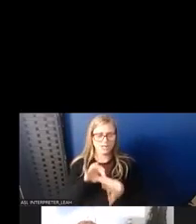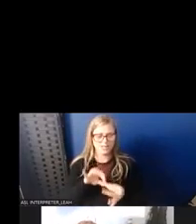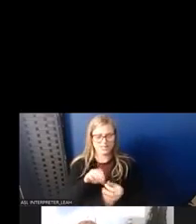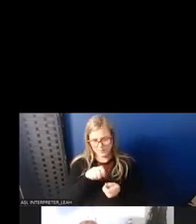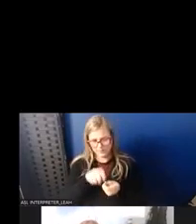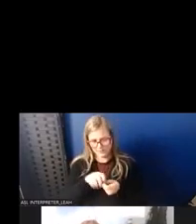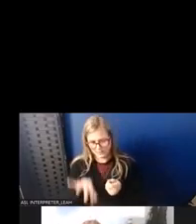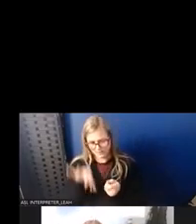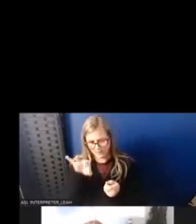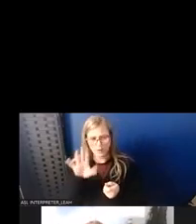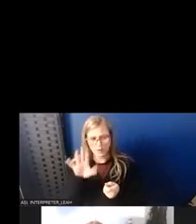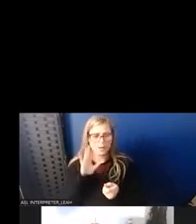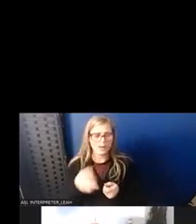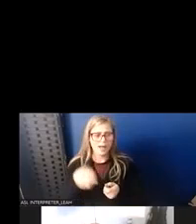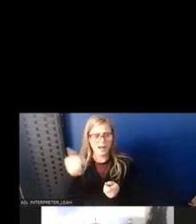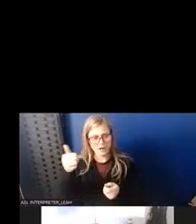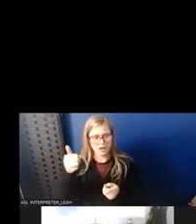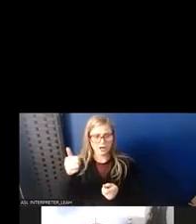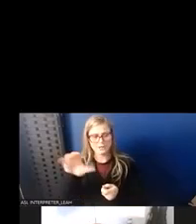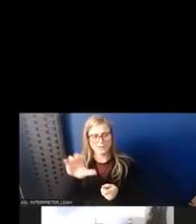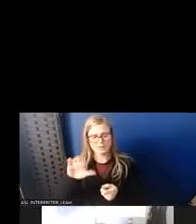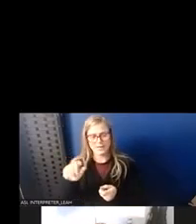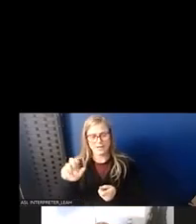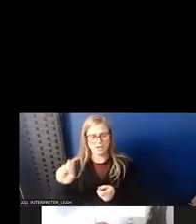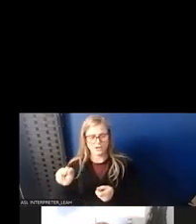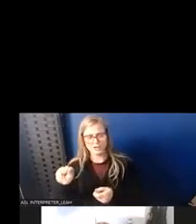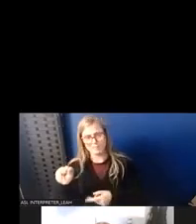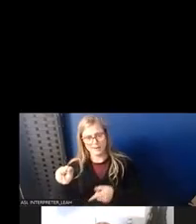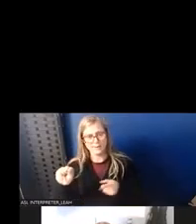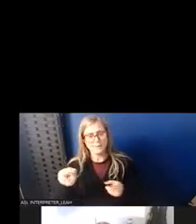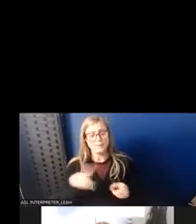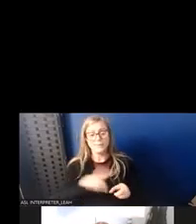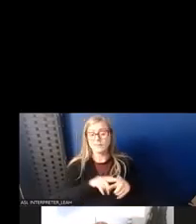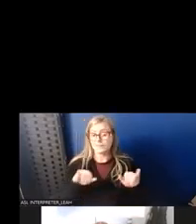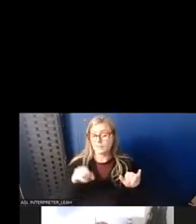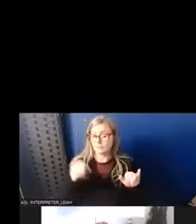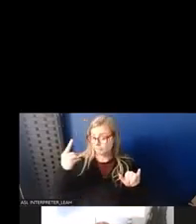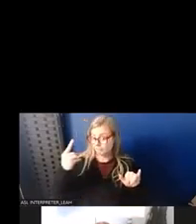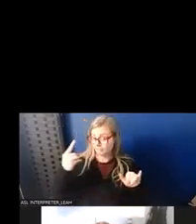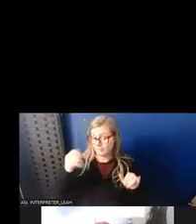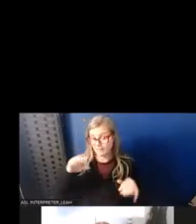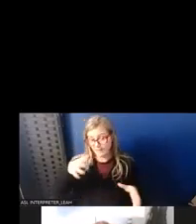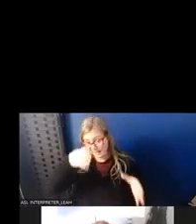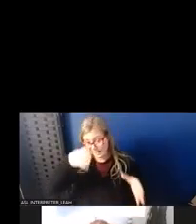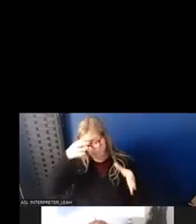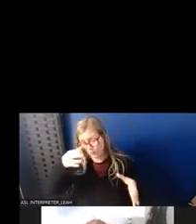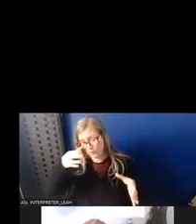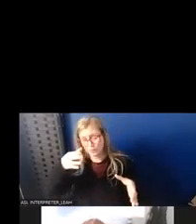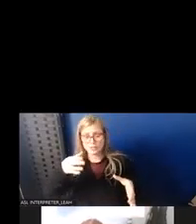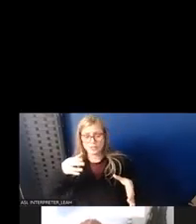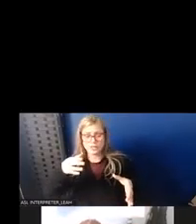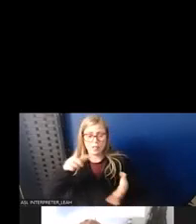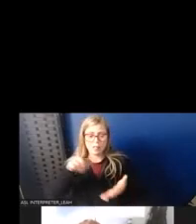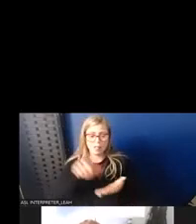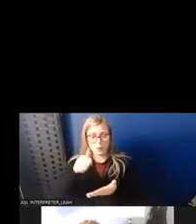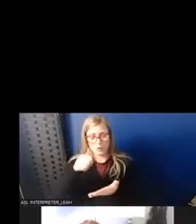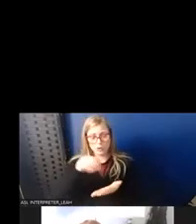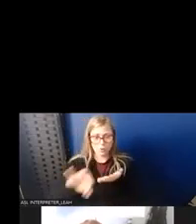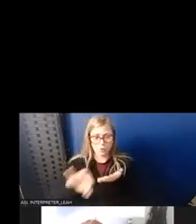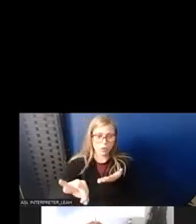citation rates, but at the same time would really see an expert evaluation give lower scores to people that have truly